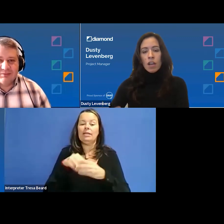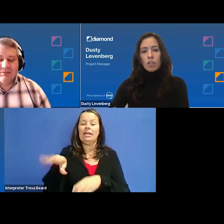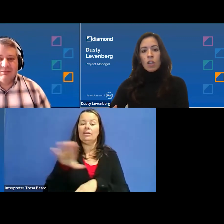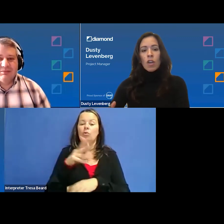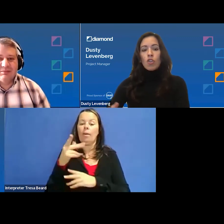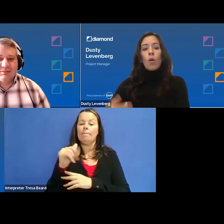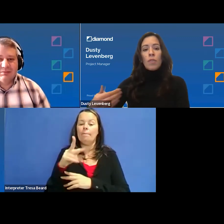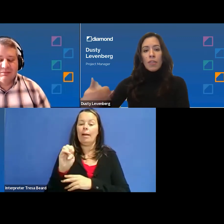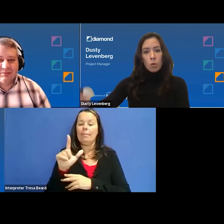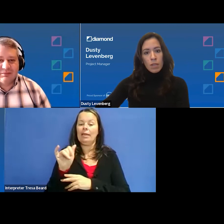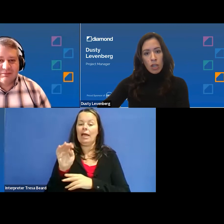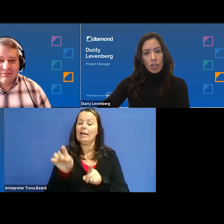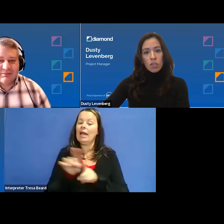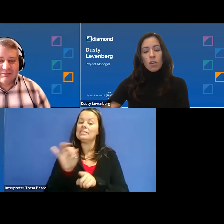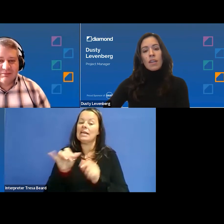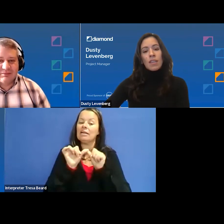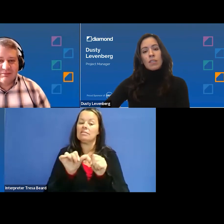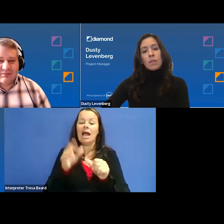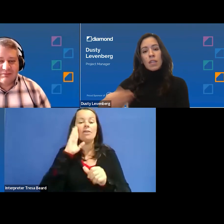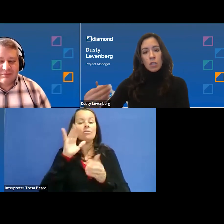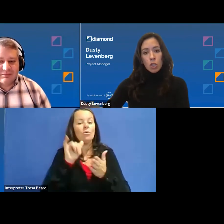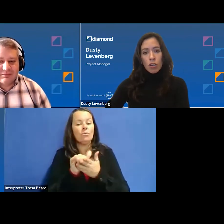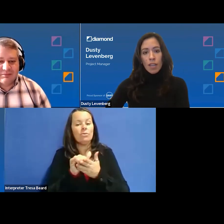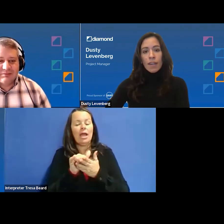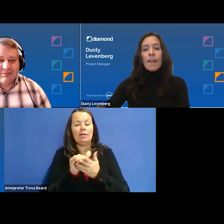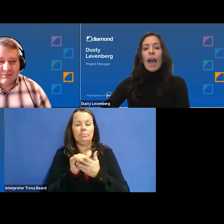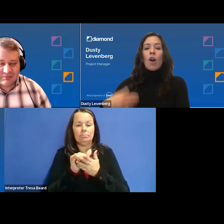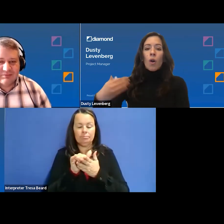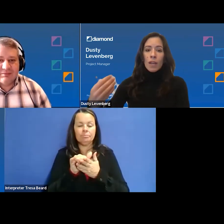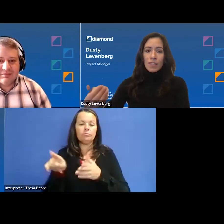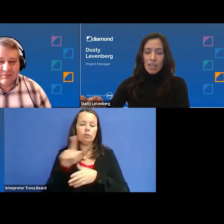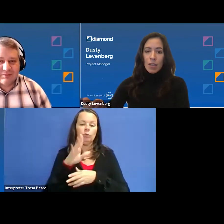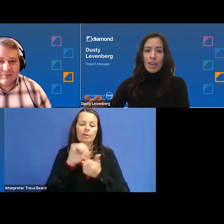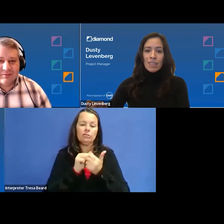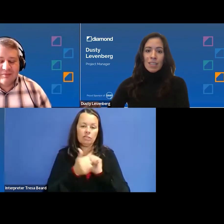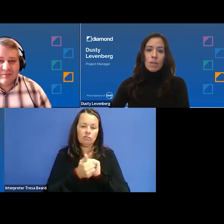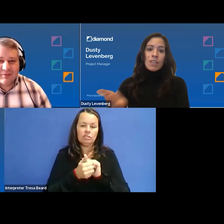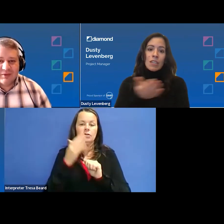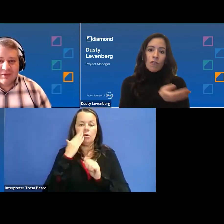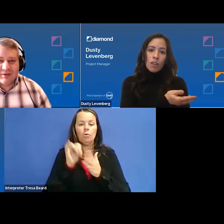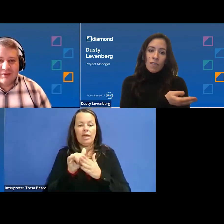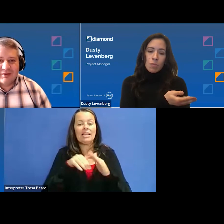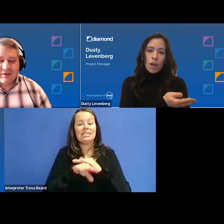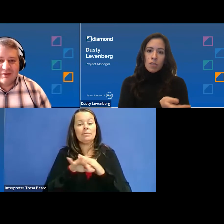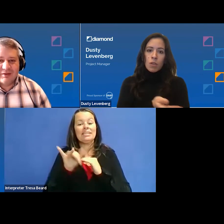I know that there will be changes, know that accessibility is a journey and always think about accessibility as far left as possible.